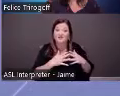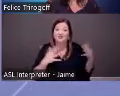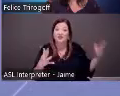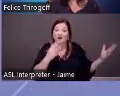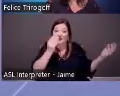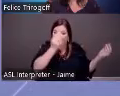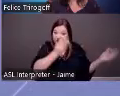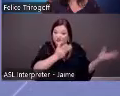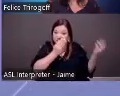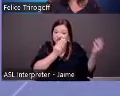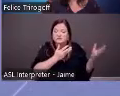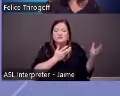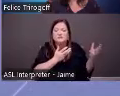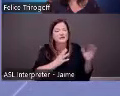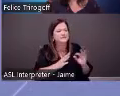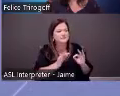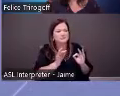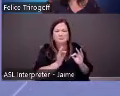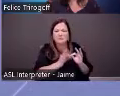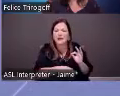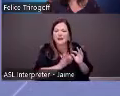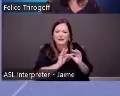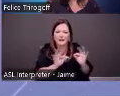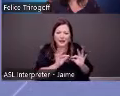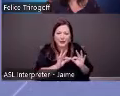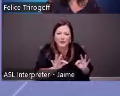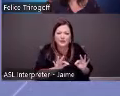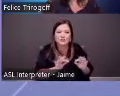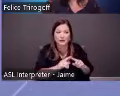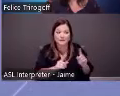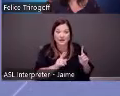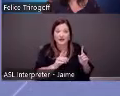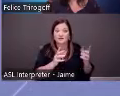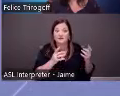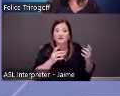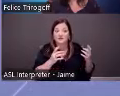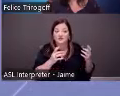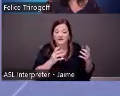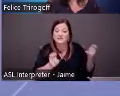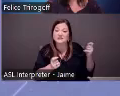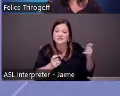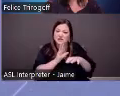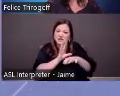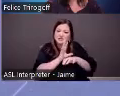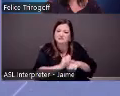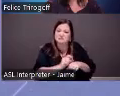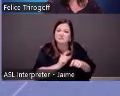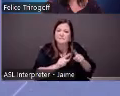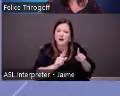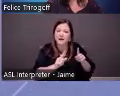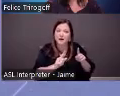It's all in plain language, but there is a lot of it. So I would say, if you are a team who's wanting to do this